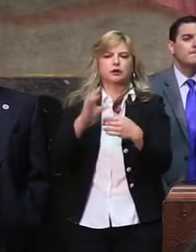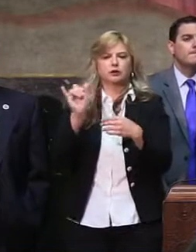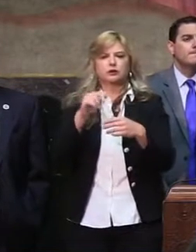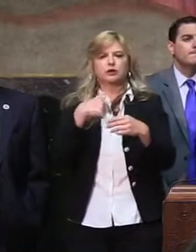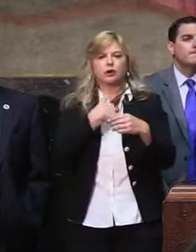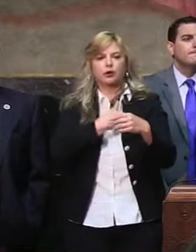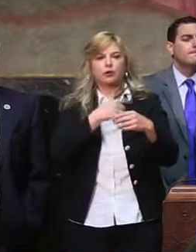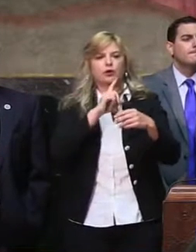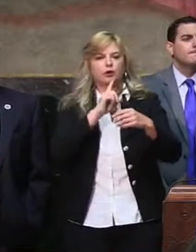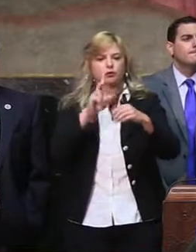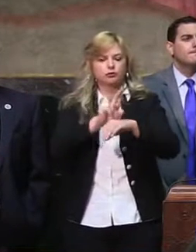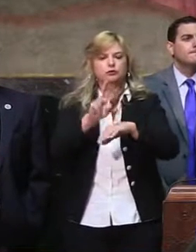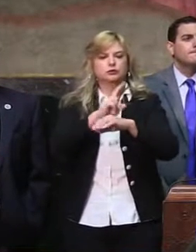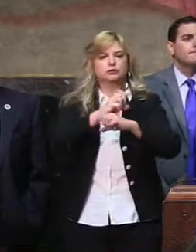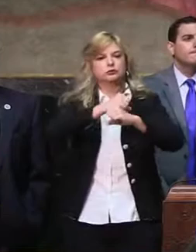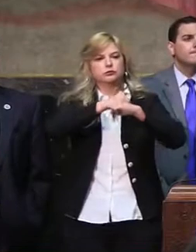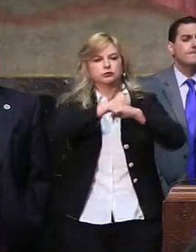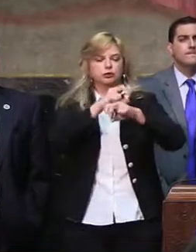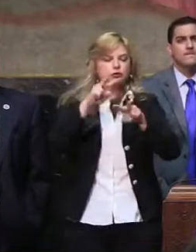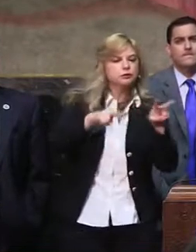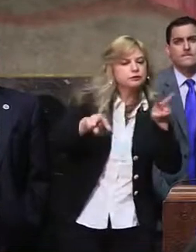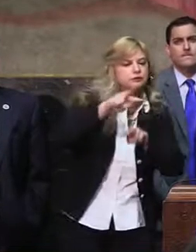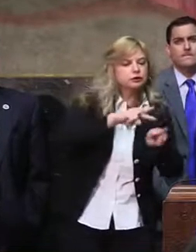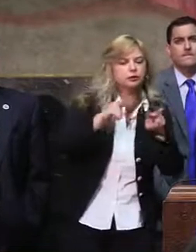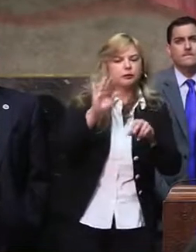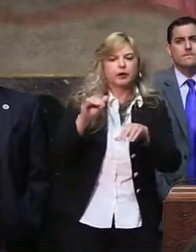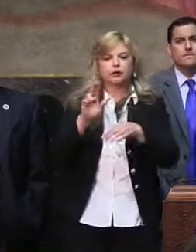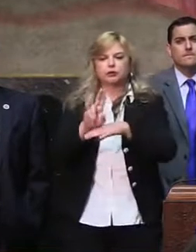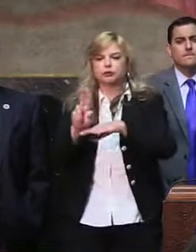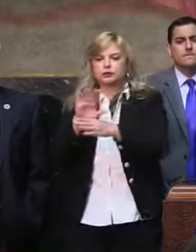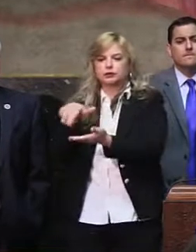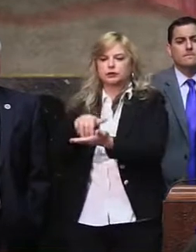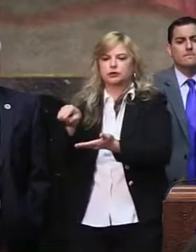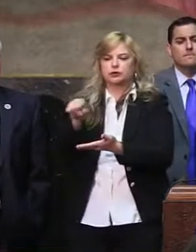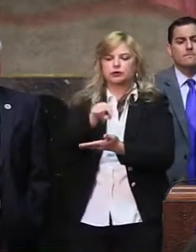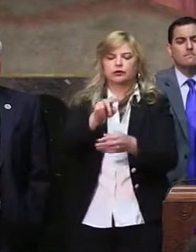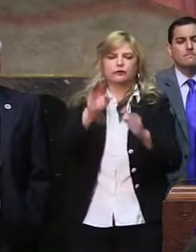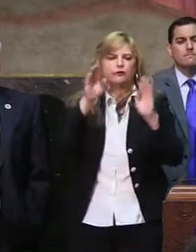evidence-based sanctions and sentence focusing supervision on the highest risk